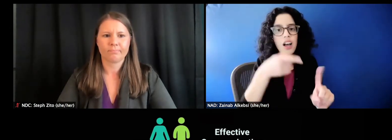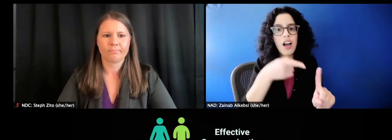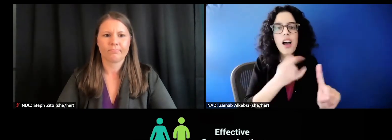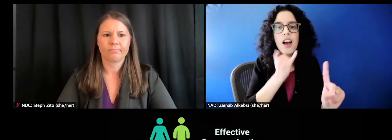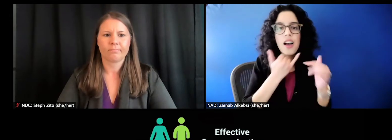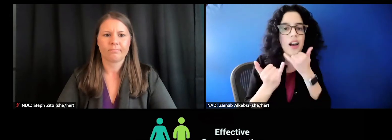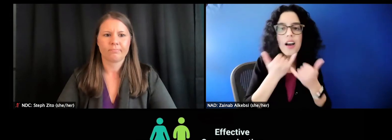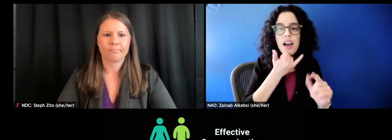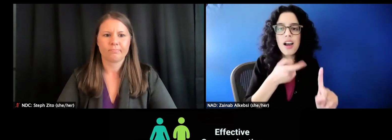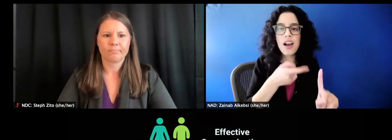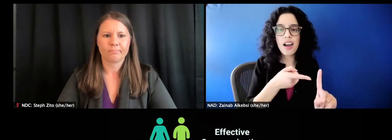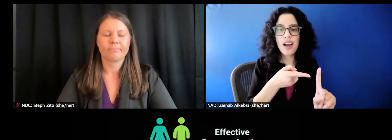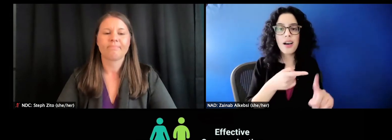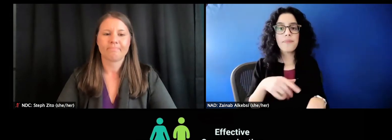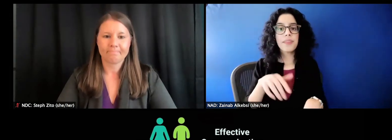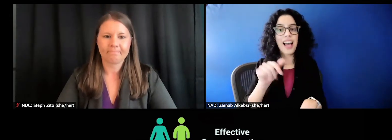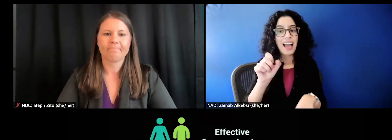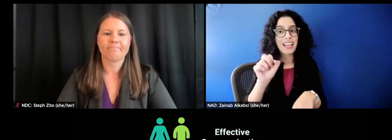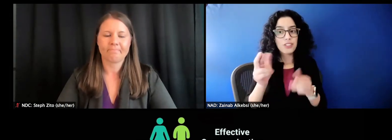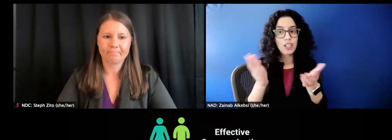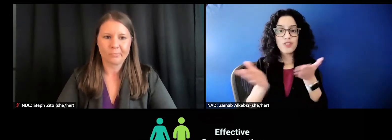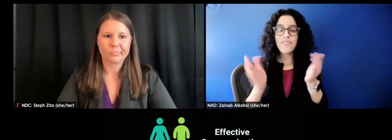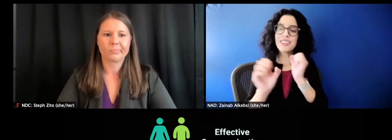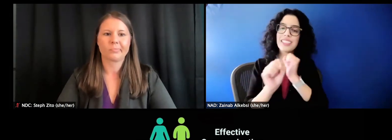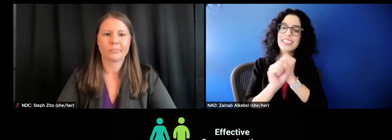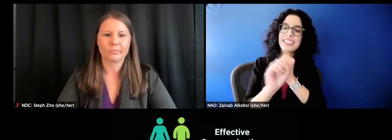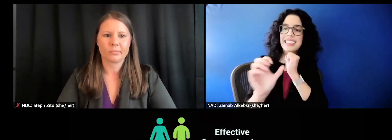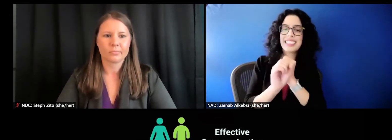there are errors.